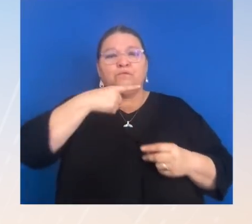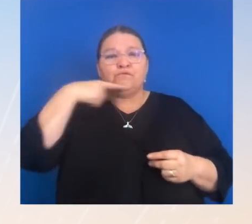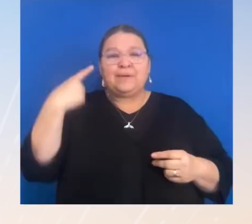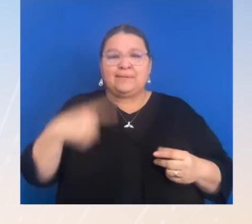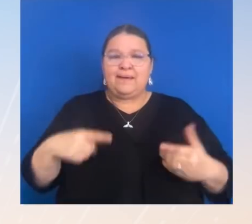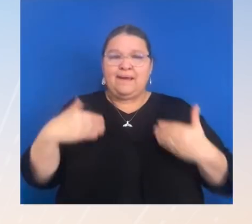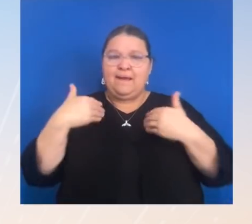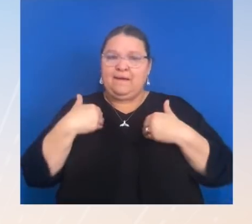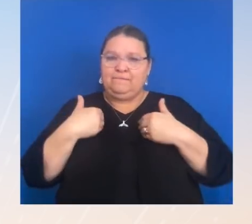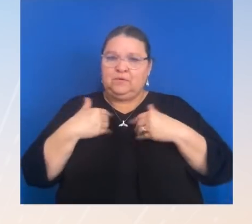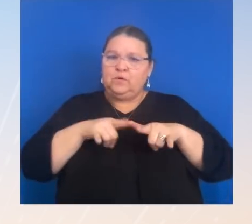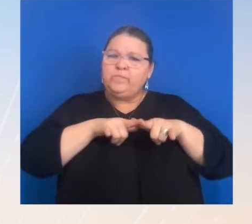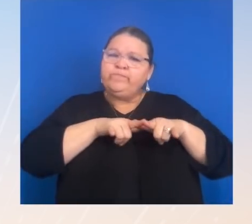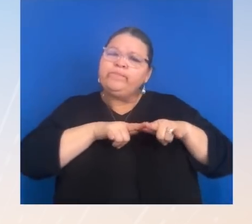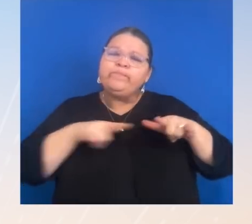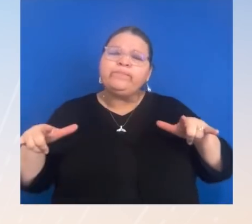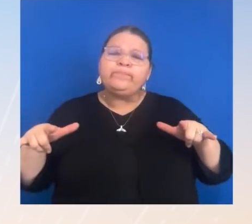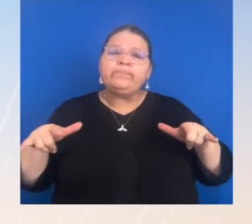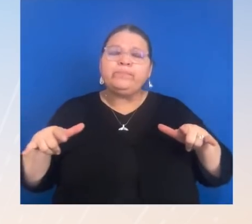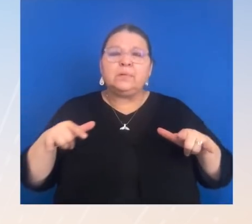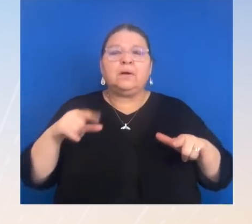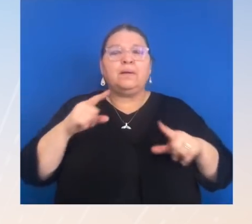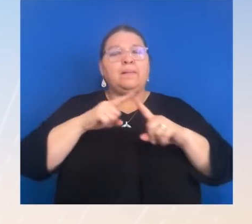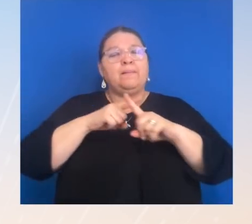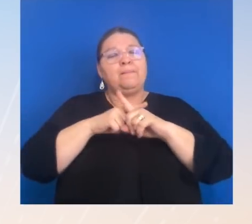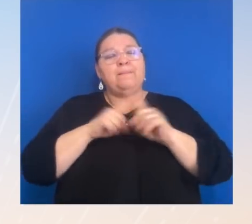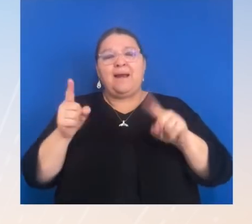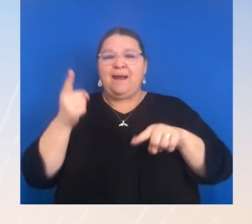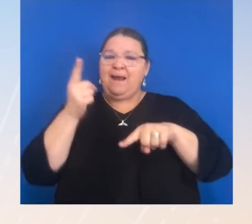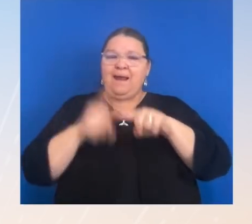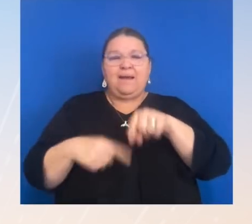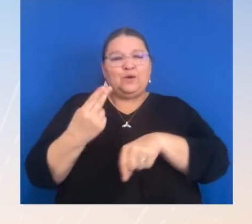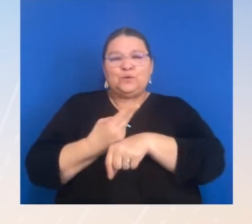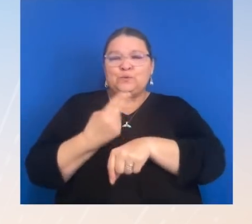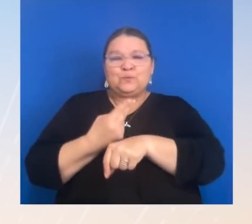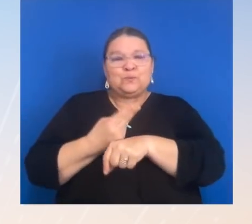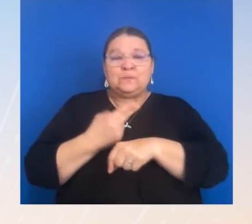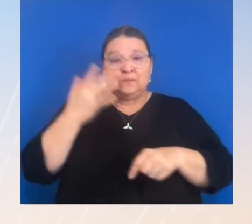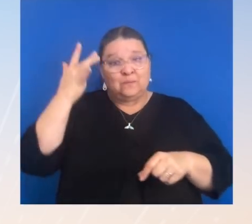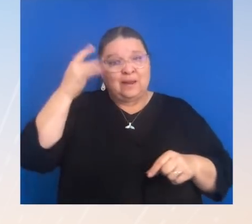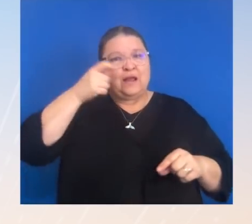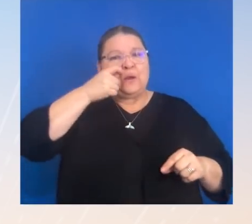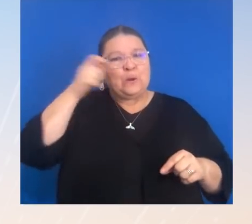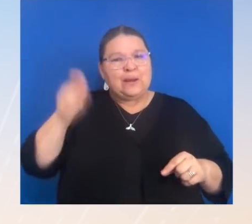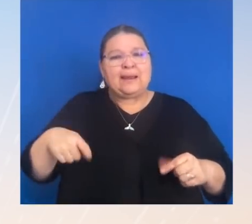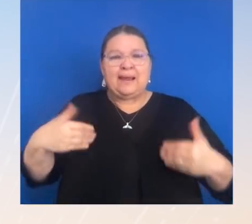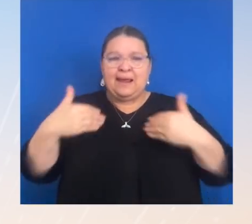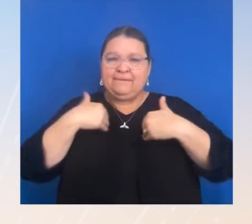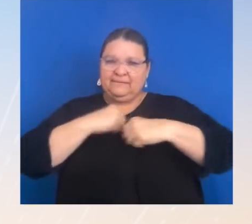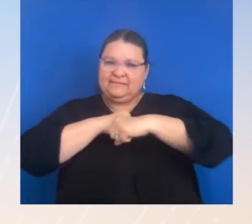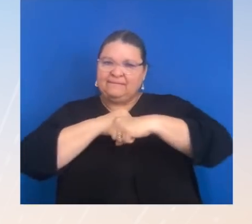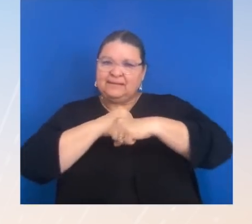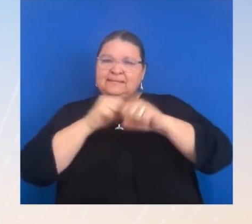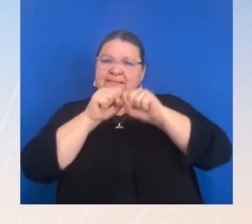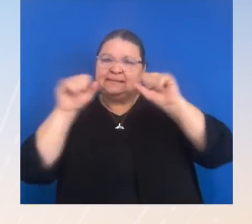due to Ukrainian strategic, operational, and tactical ground-based air defense systems: surface-to-air missiles and MANPADS.